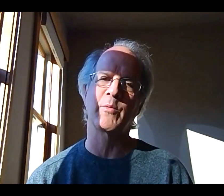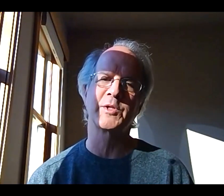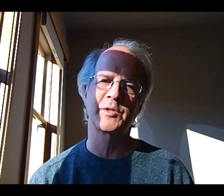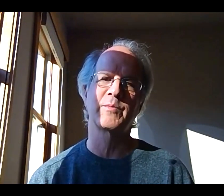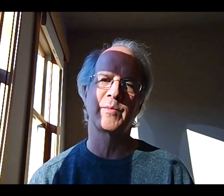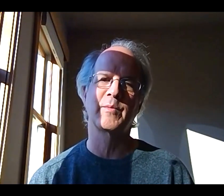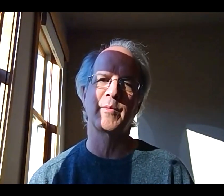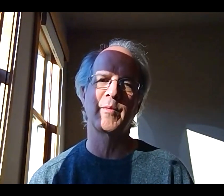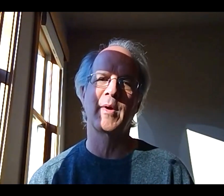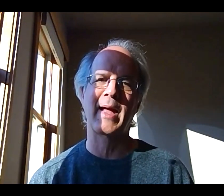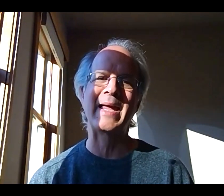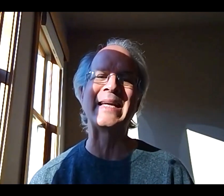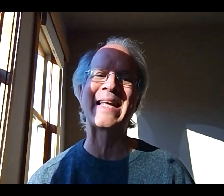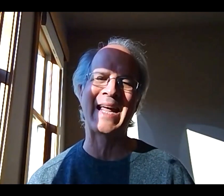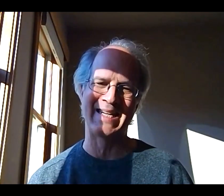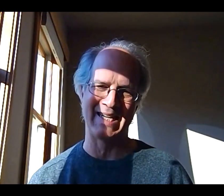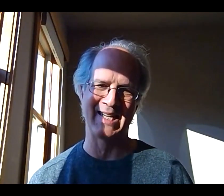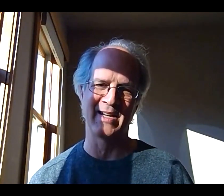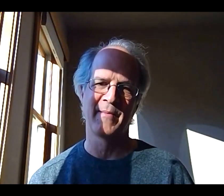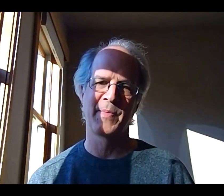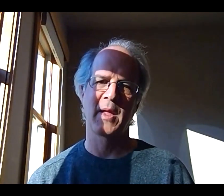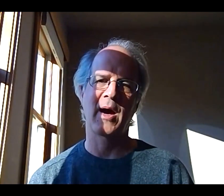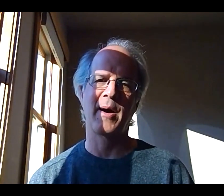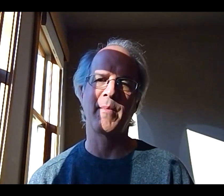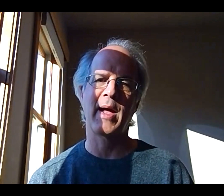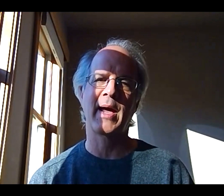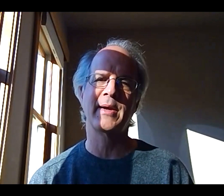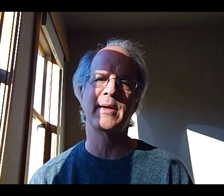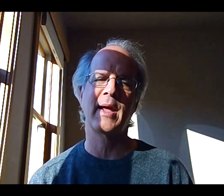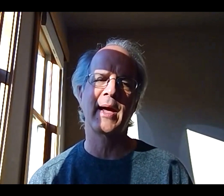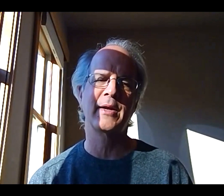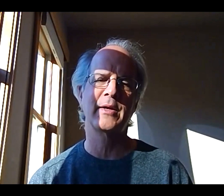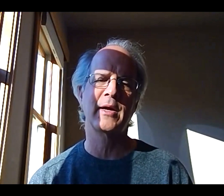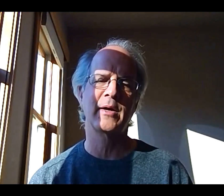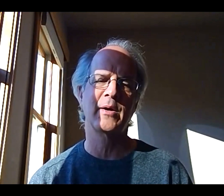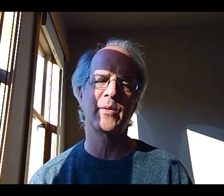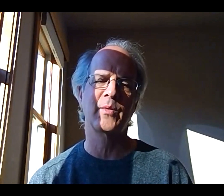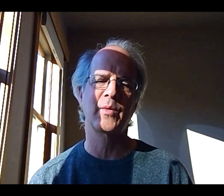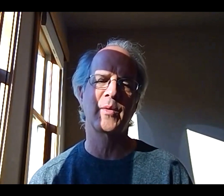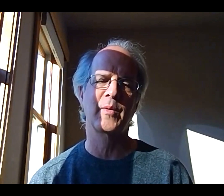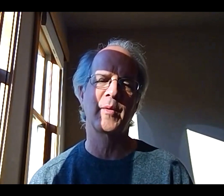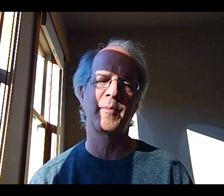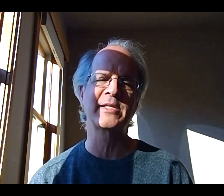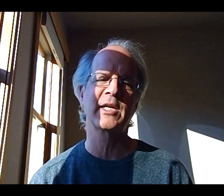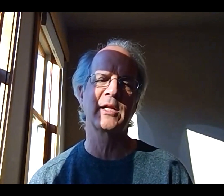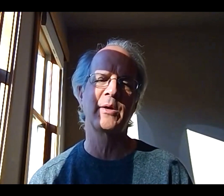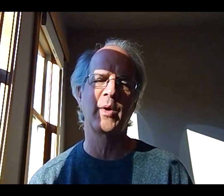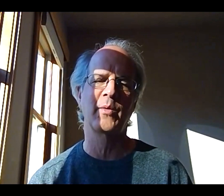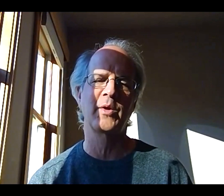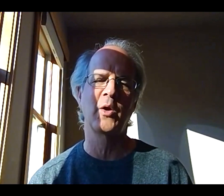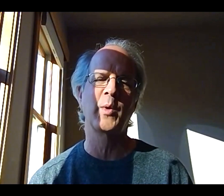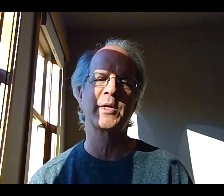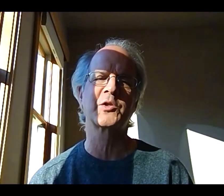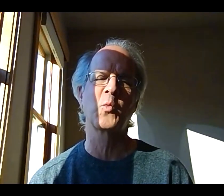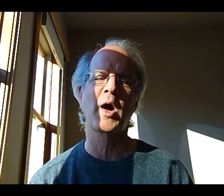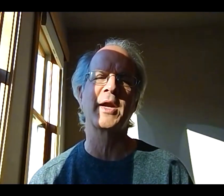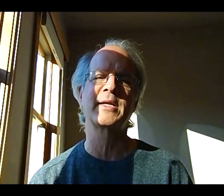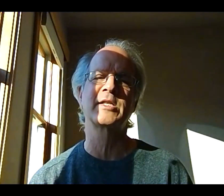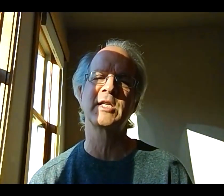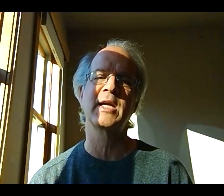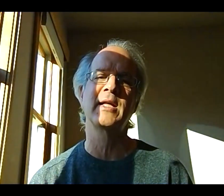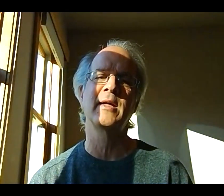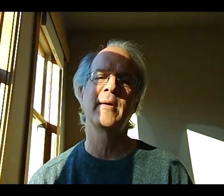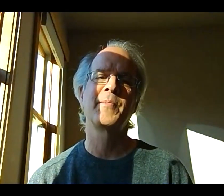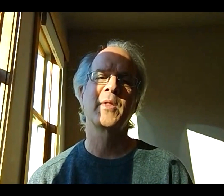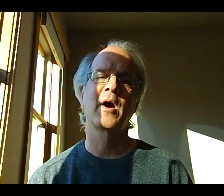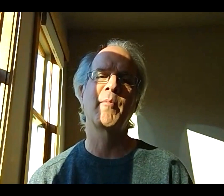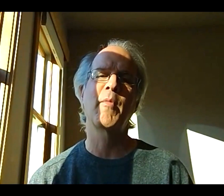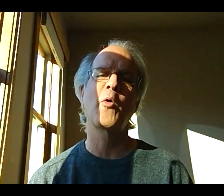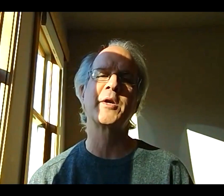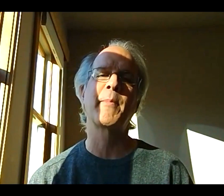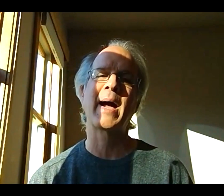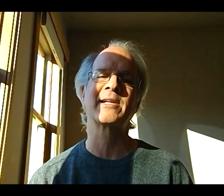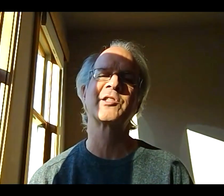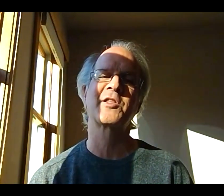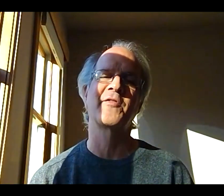it was intended. Basically, you know, we just wanted to see a moment past the